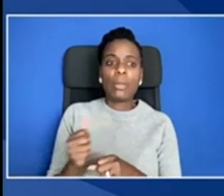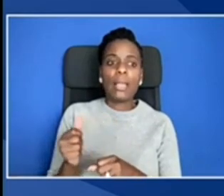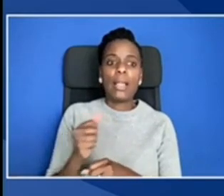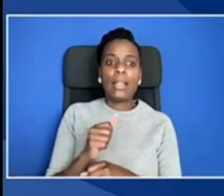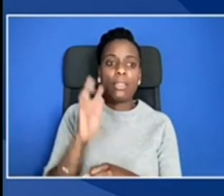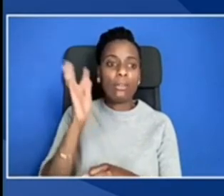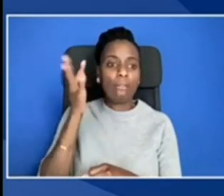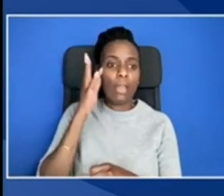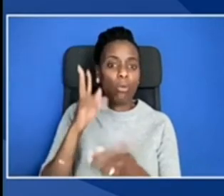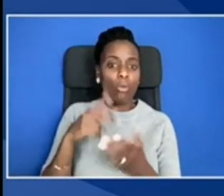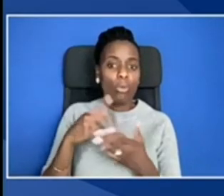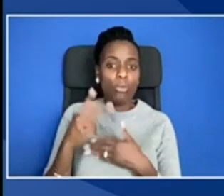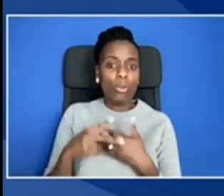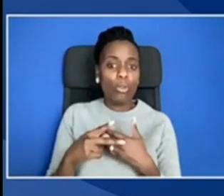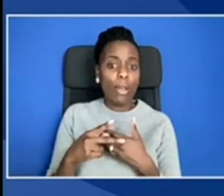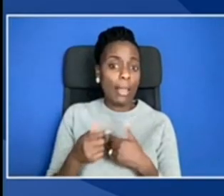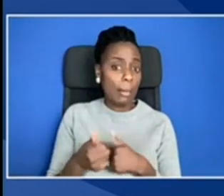Anyone want to add to that question?